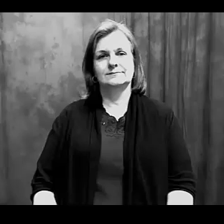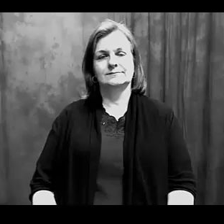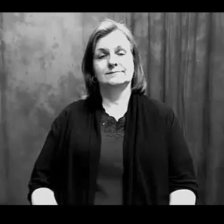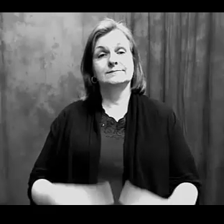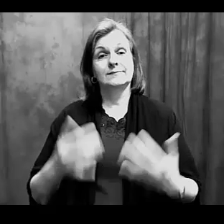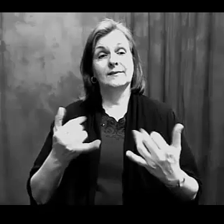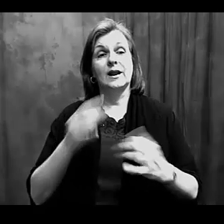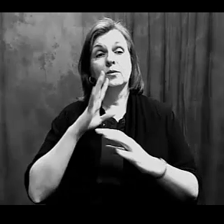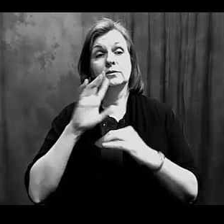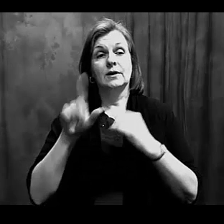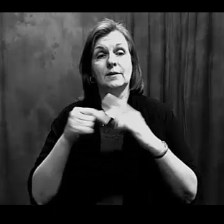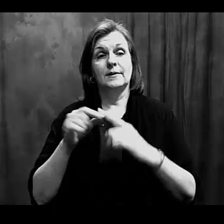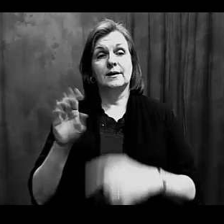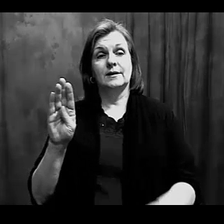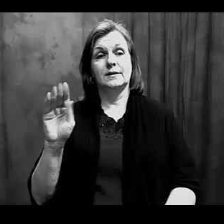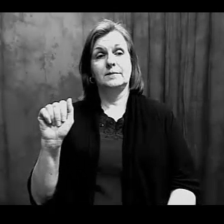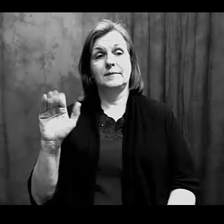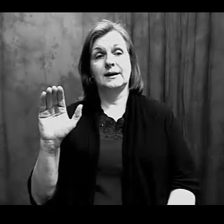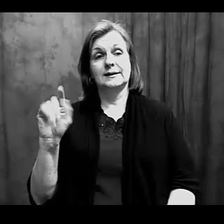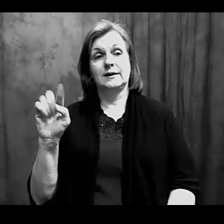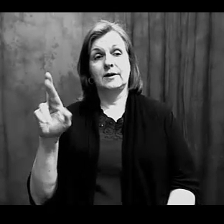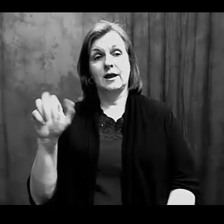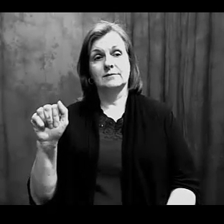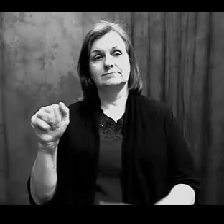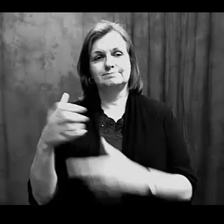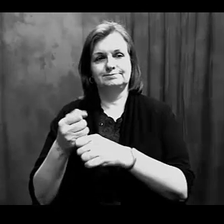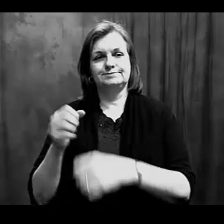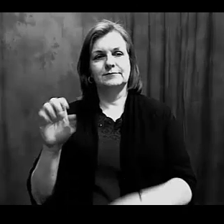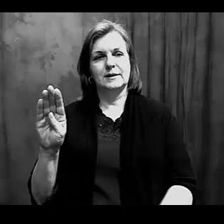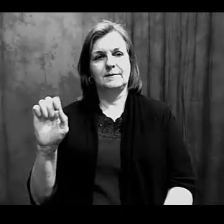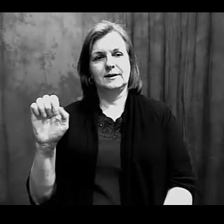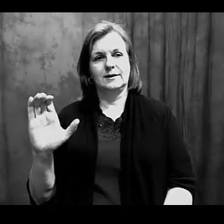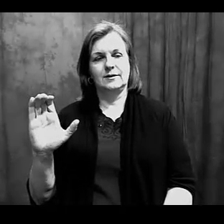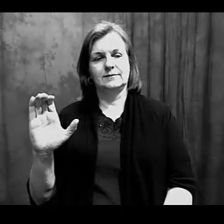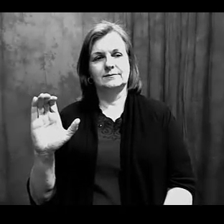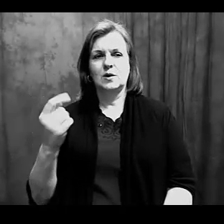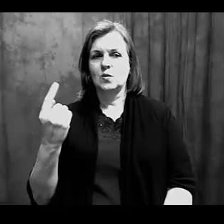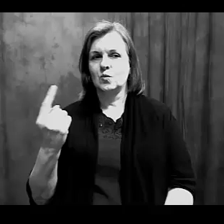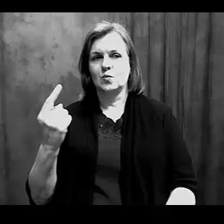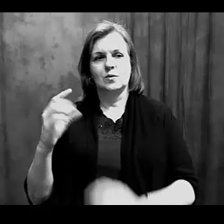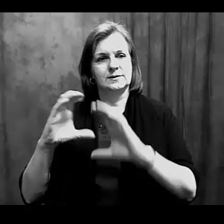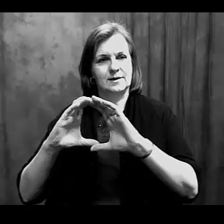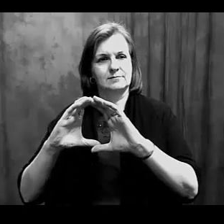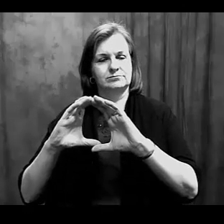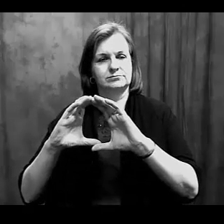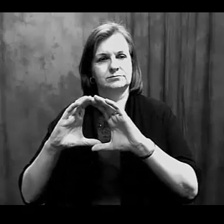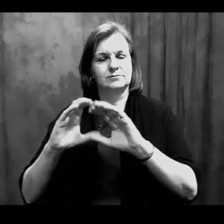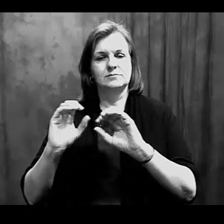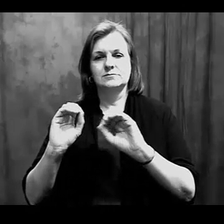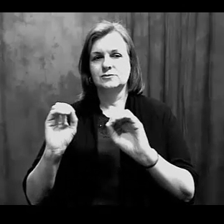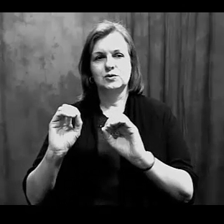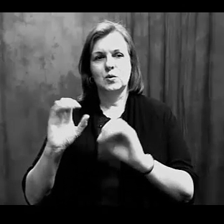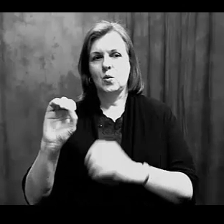So when we look at bacteria bacteria = single celled